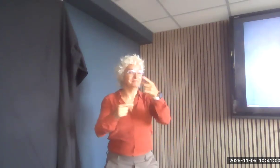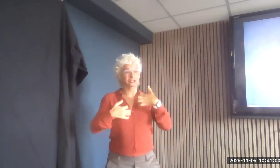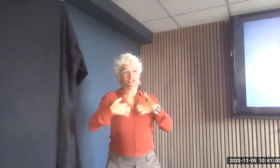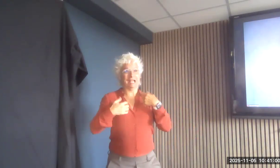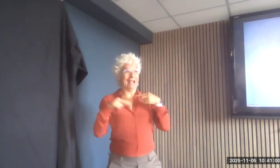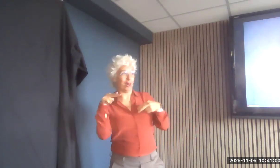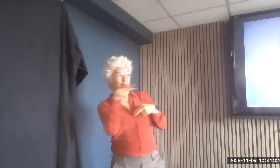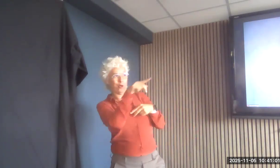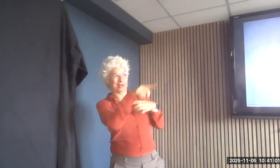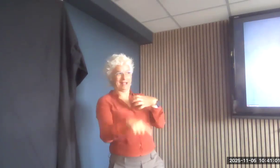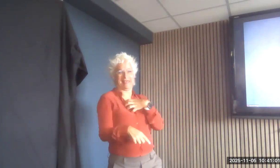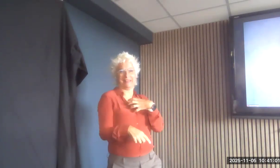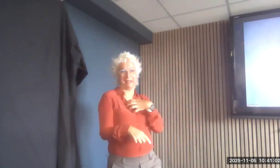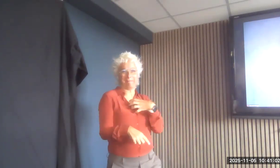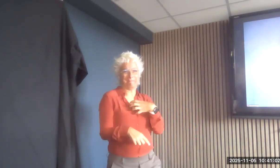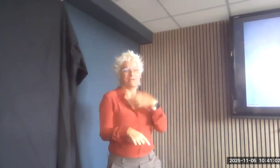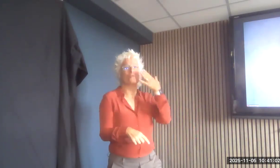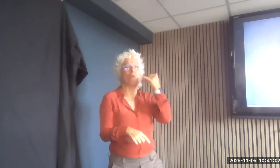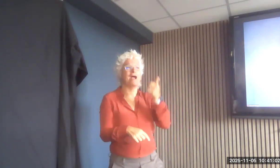information about that.